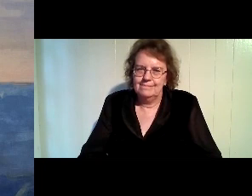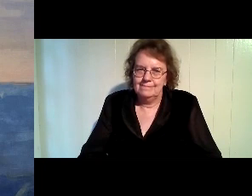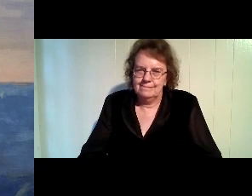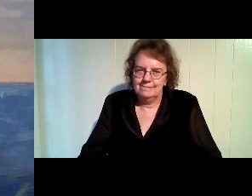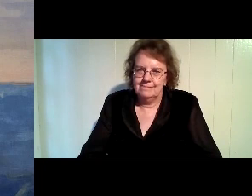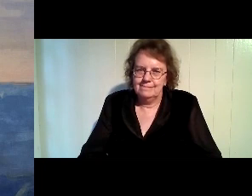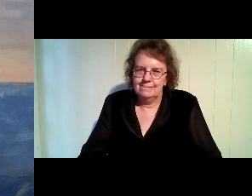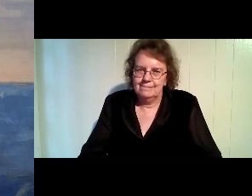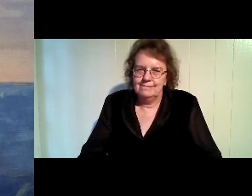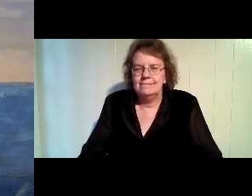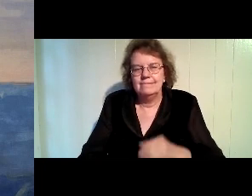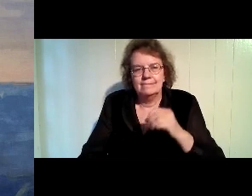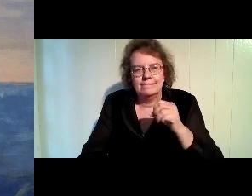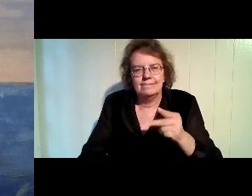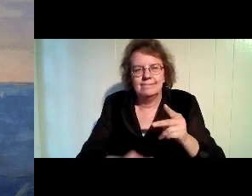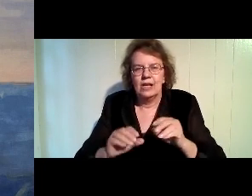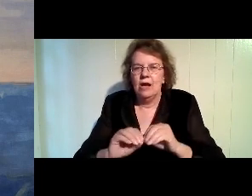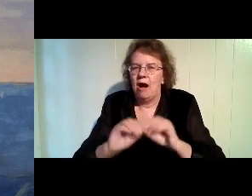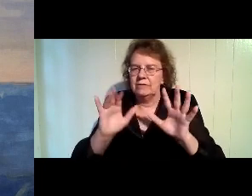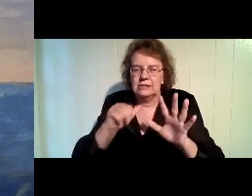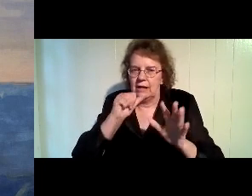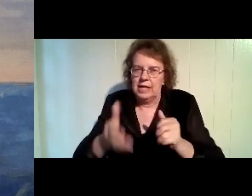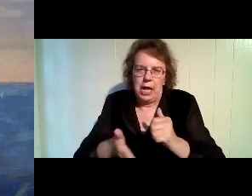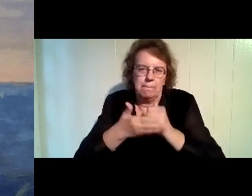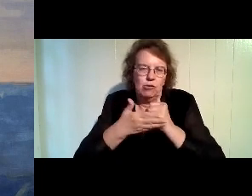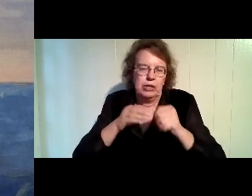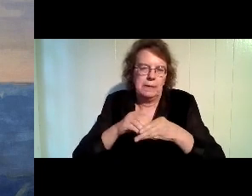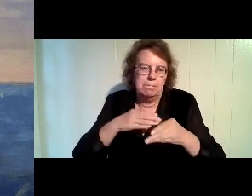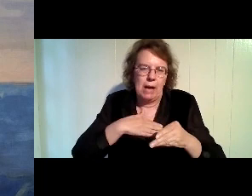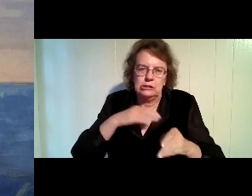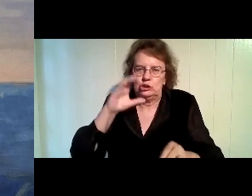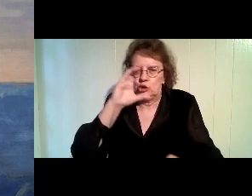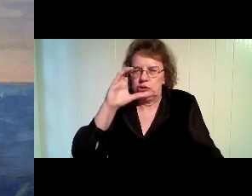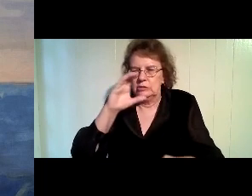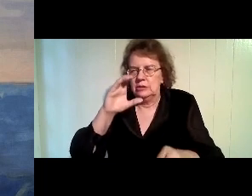Now obviously that's not very helpful in my search settings box, but I think it demonstrates the point. It can